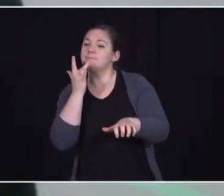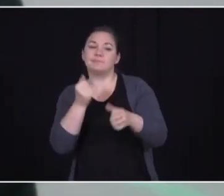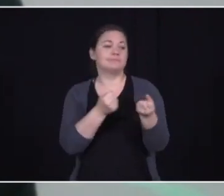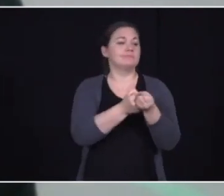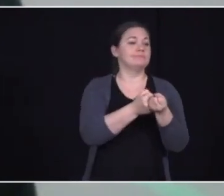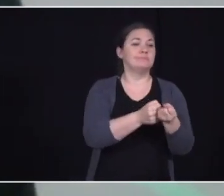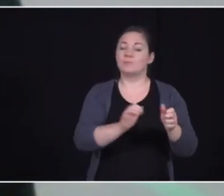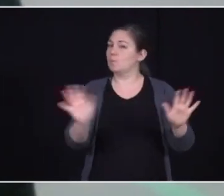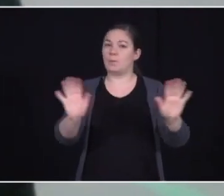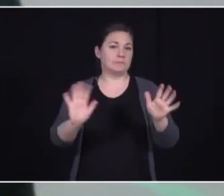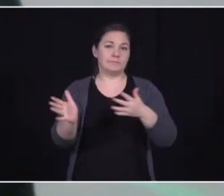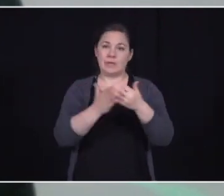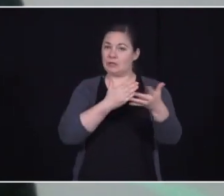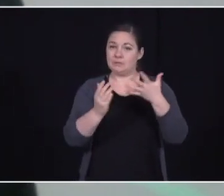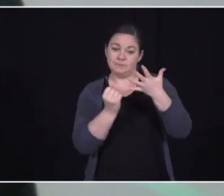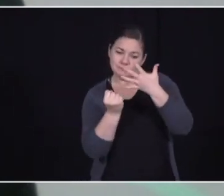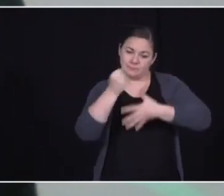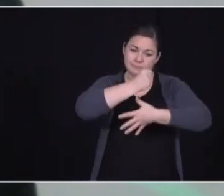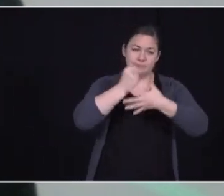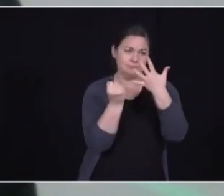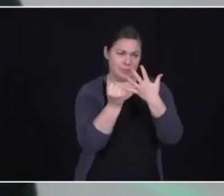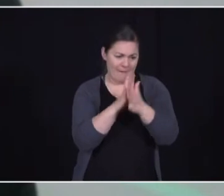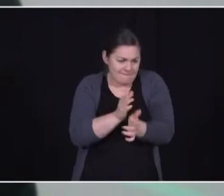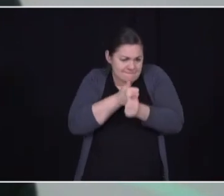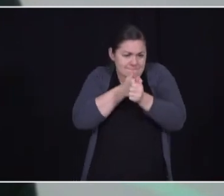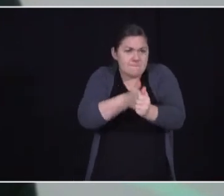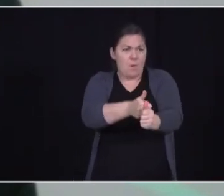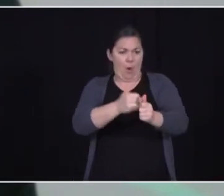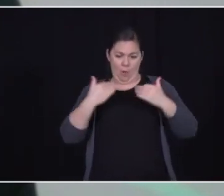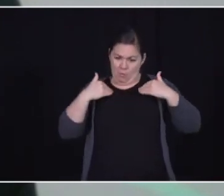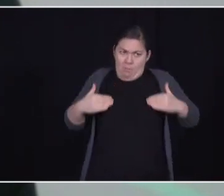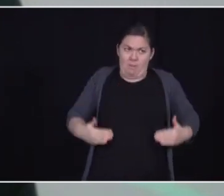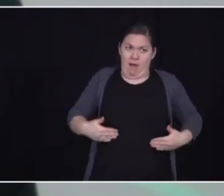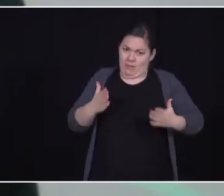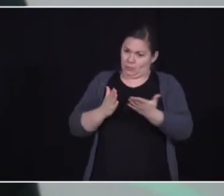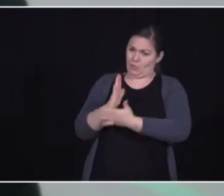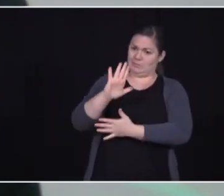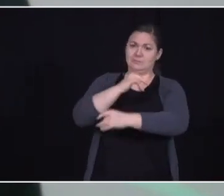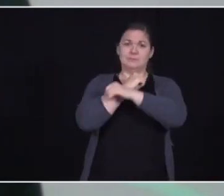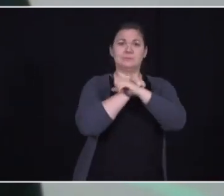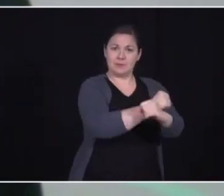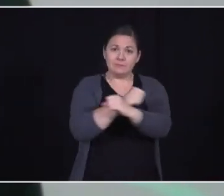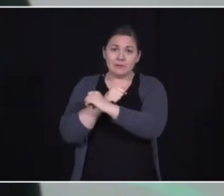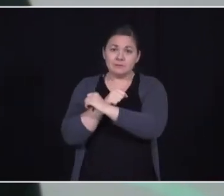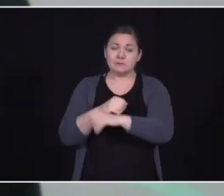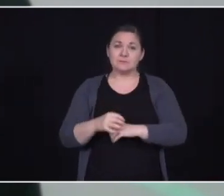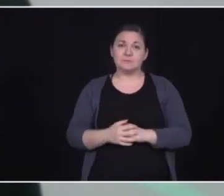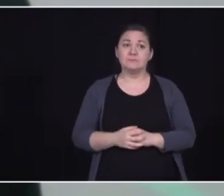stop the spread of COVID-19 and treat people without discrimination and to ensure the vaccine just of nation and decisions